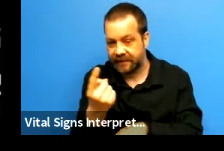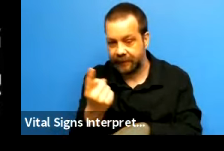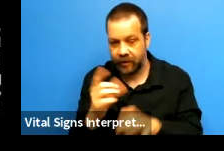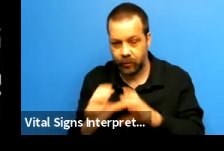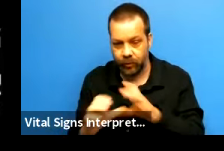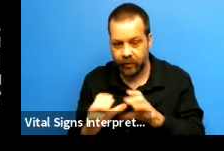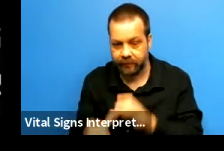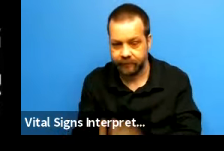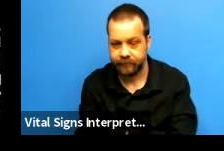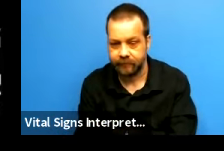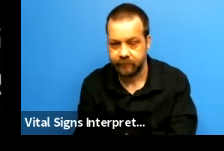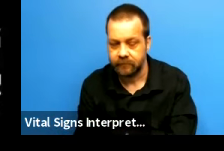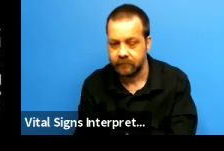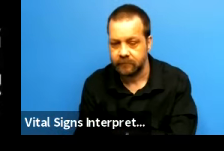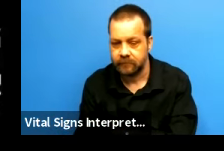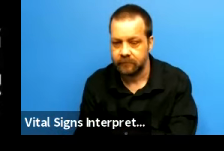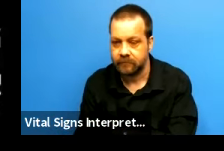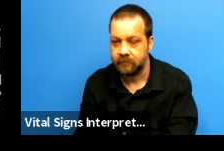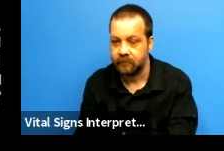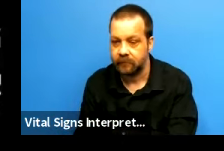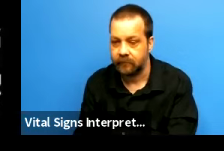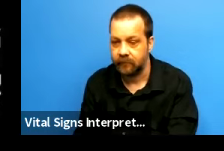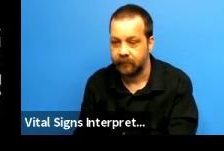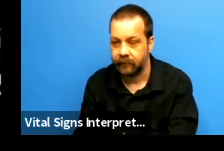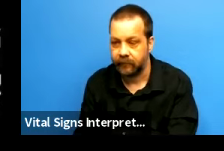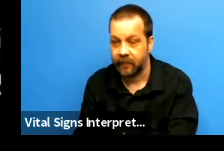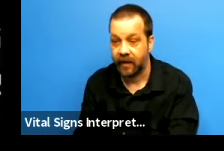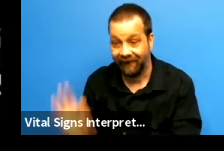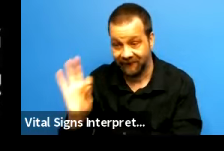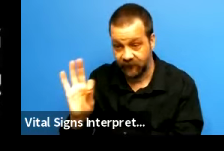Be sure that furniture removed to allow for social distancing